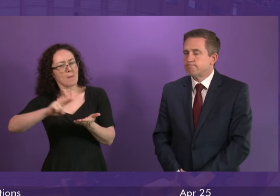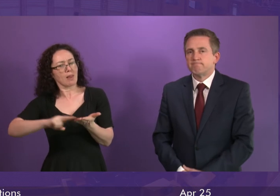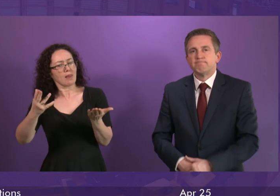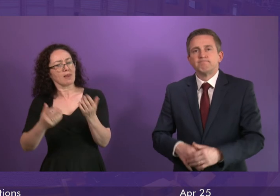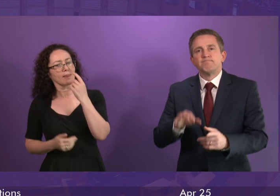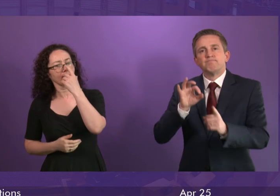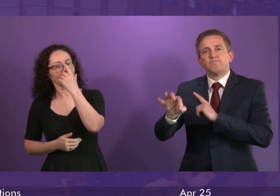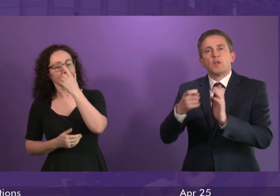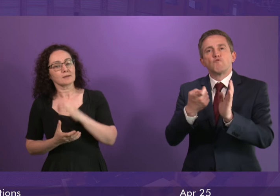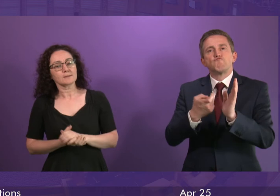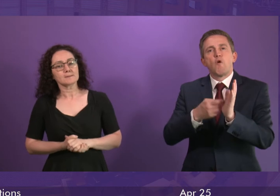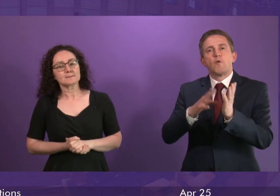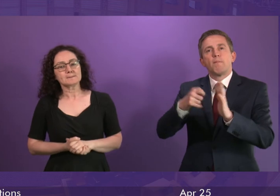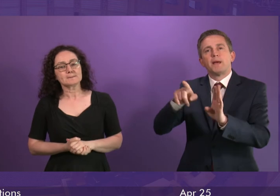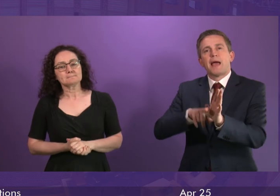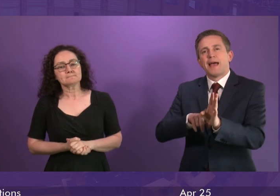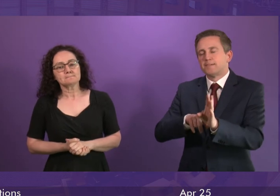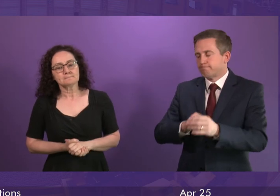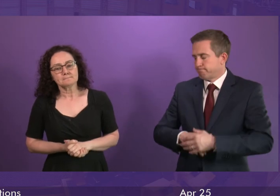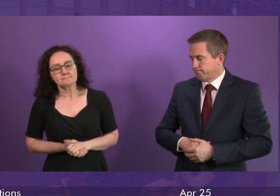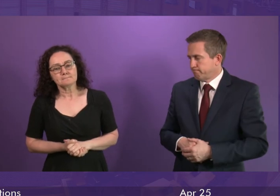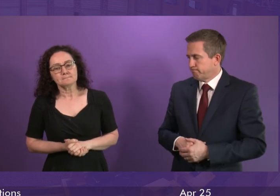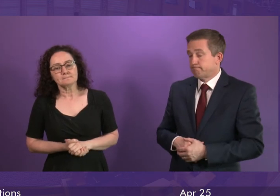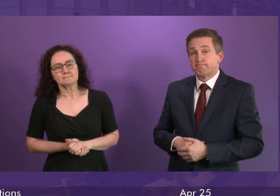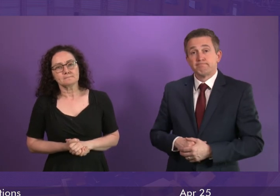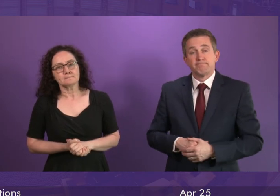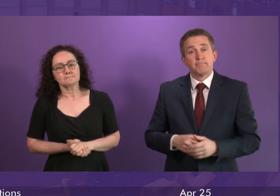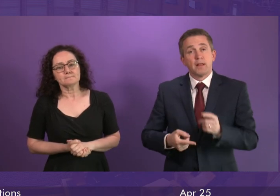Rona Mackay (Strathkelvin and Bearsden) (SNP): In the year since the Parliament unanimously